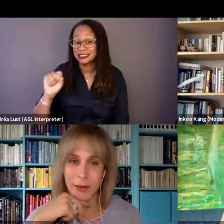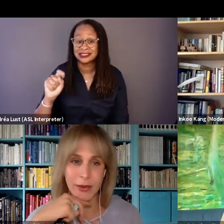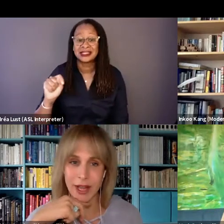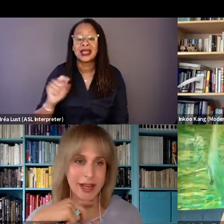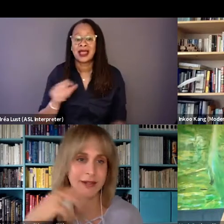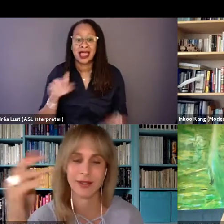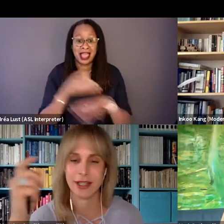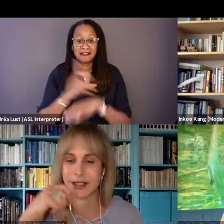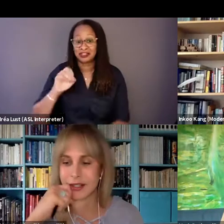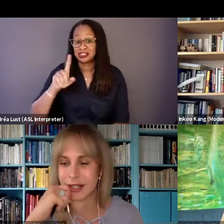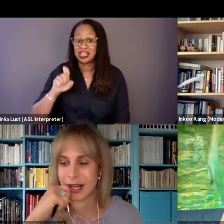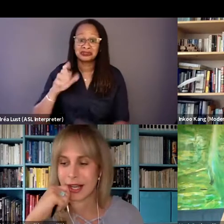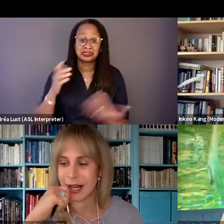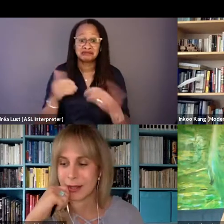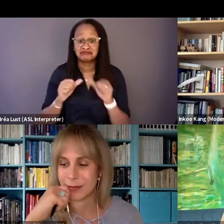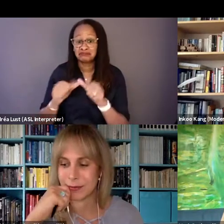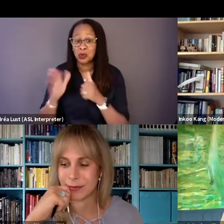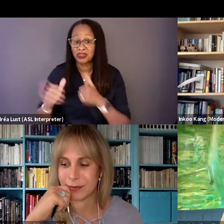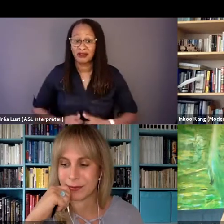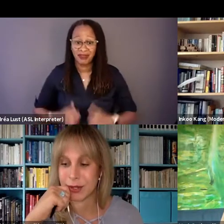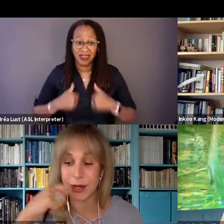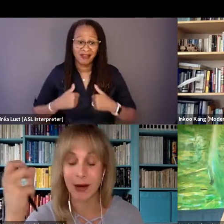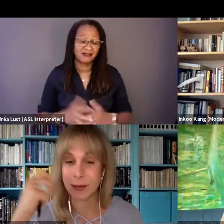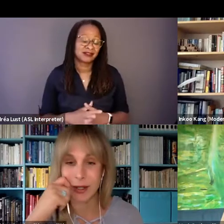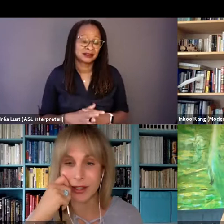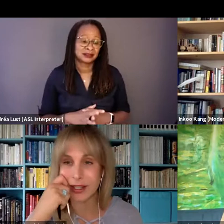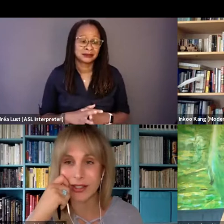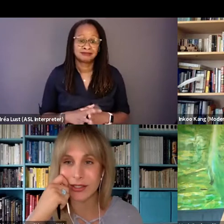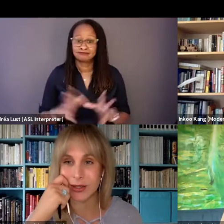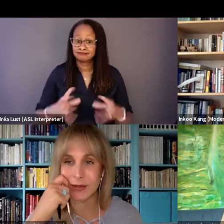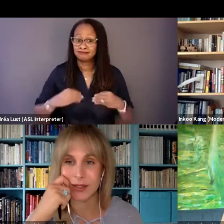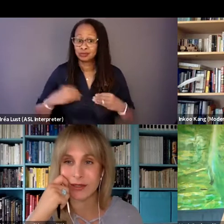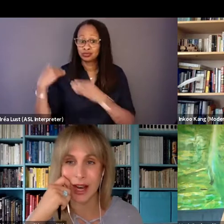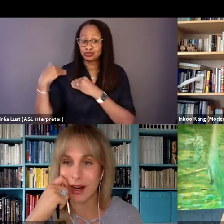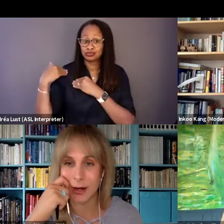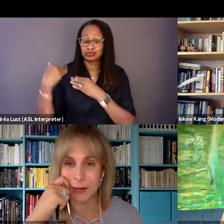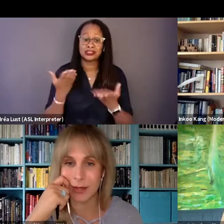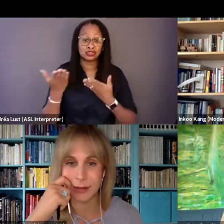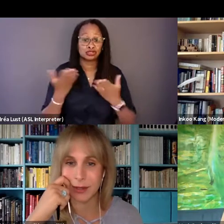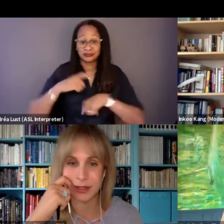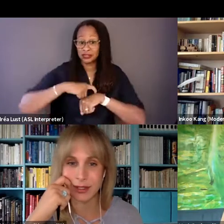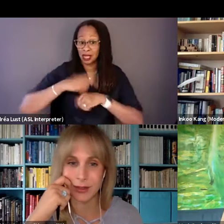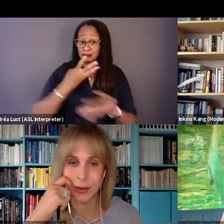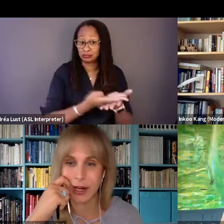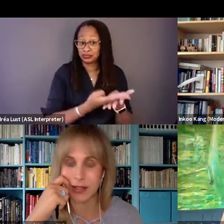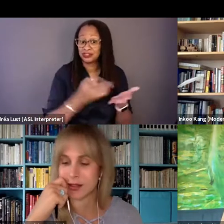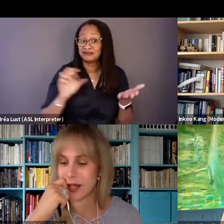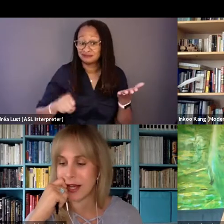with her life and took accountability. She'd served time in prison twice.